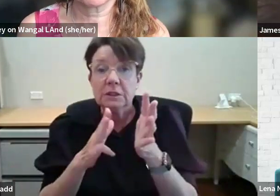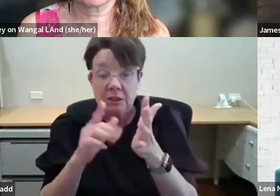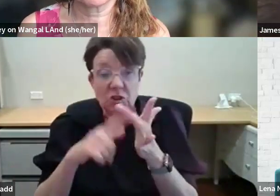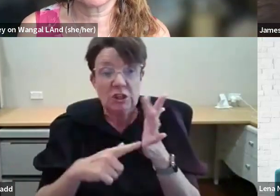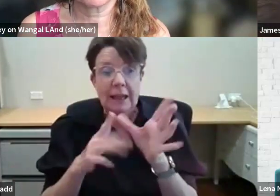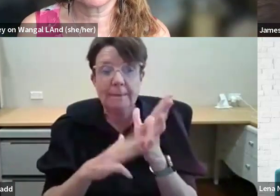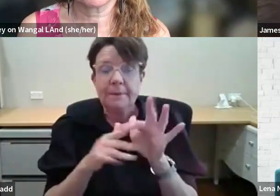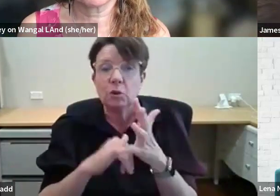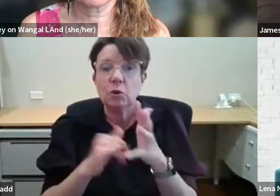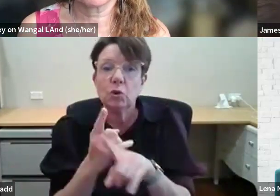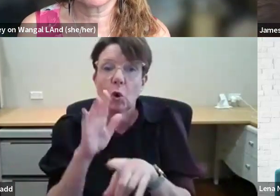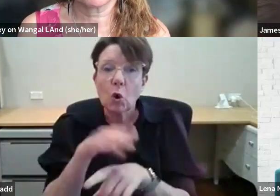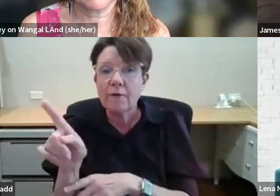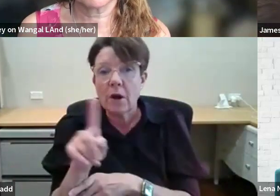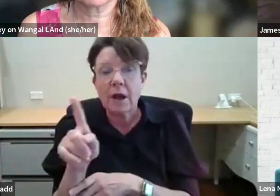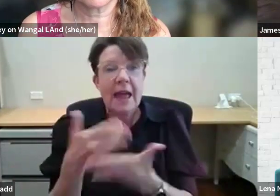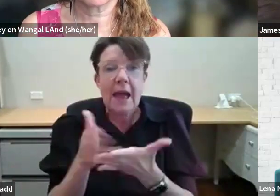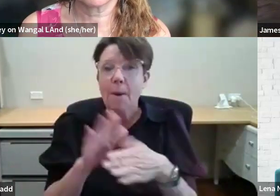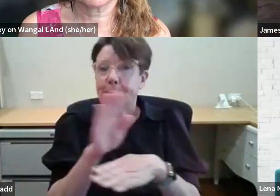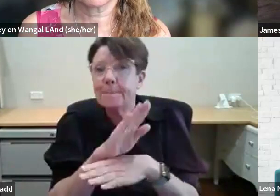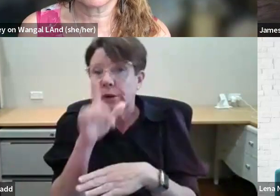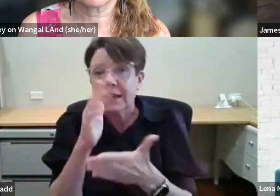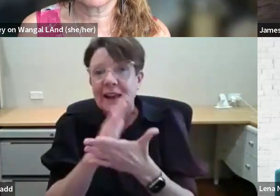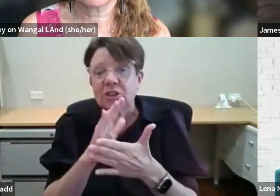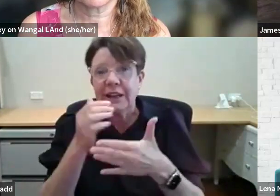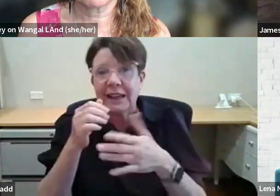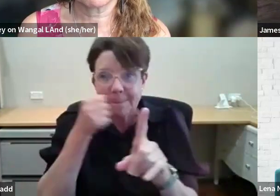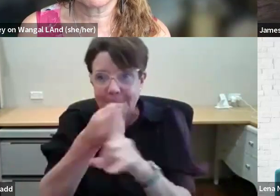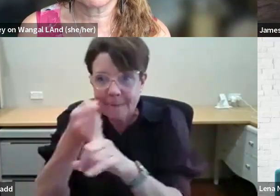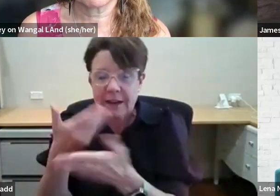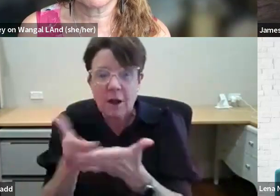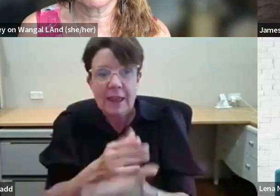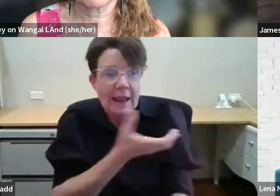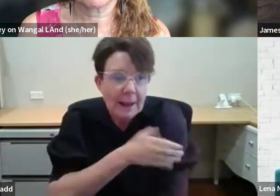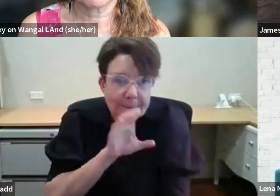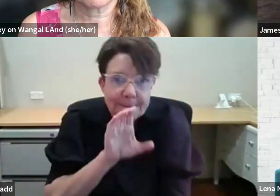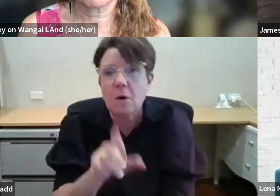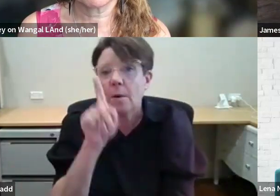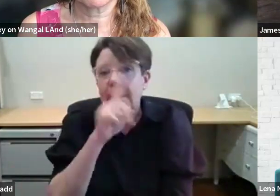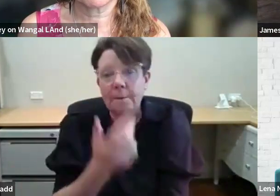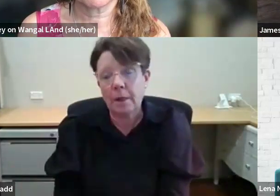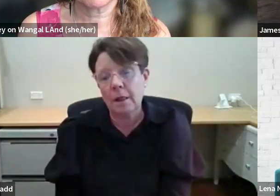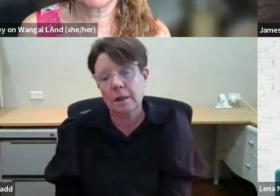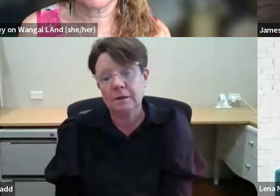into a question for Pippa about the role of power in all of this, and in your opinion,